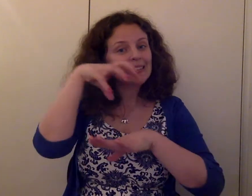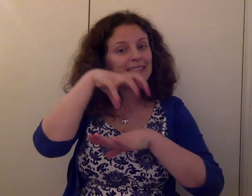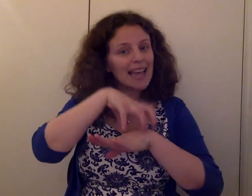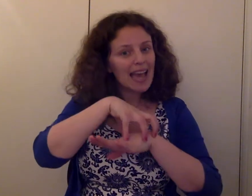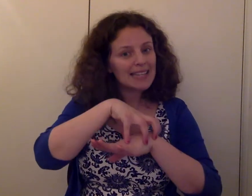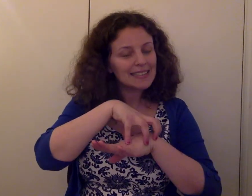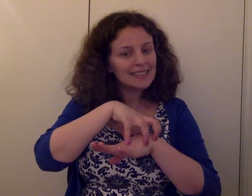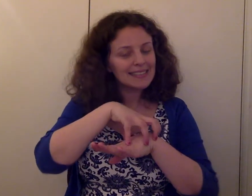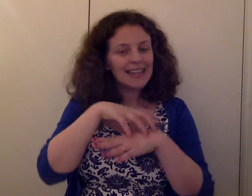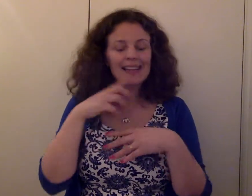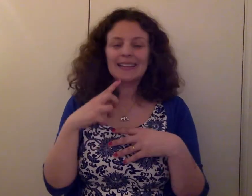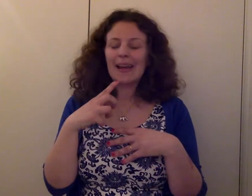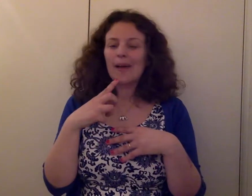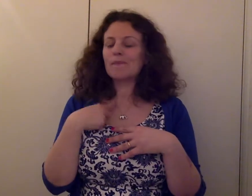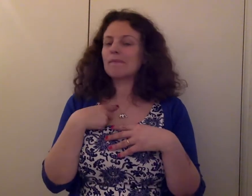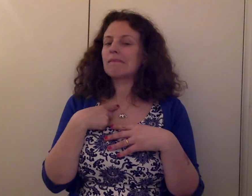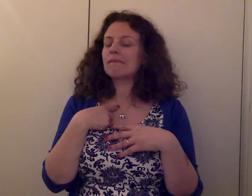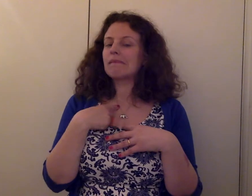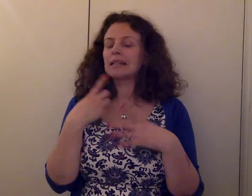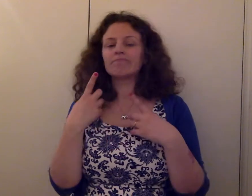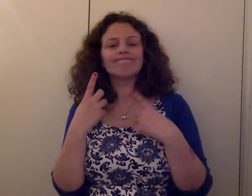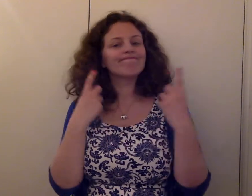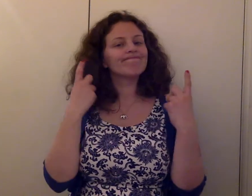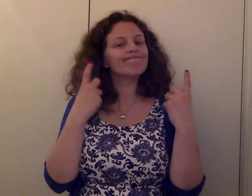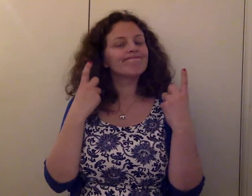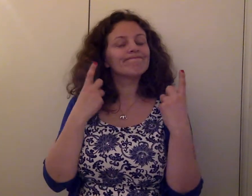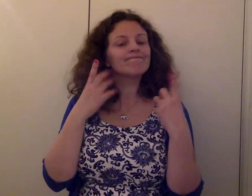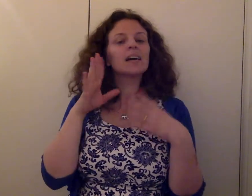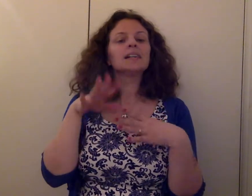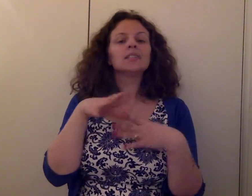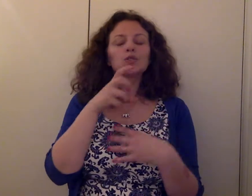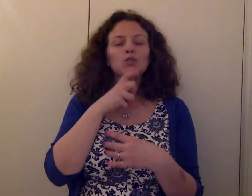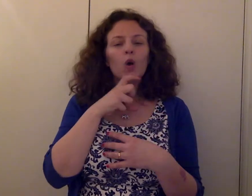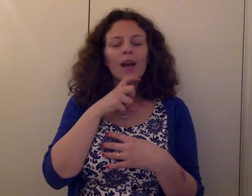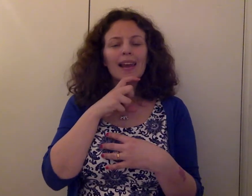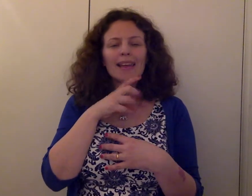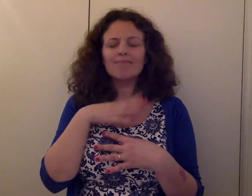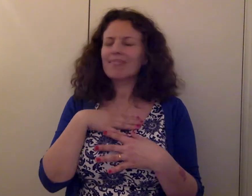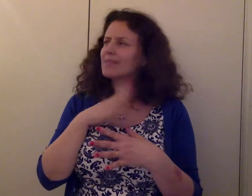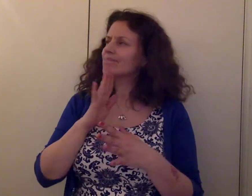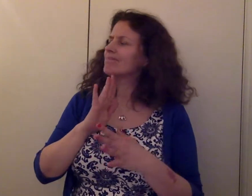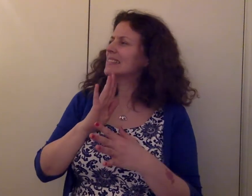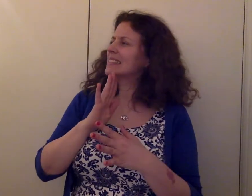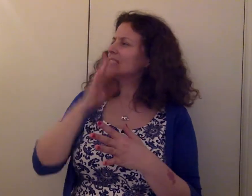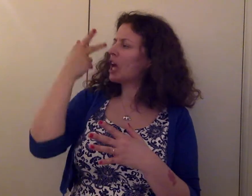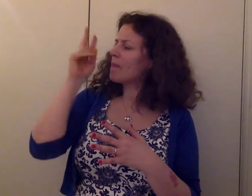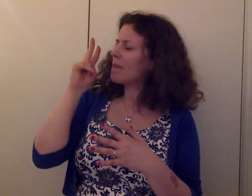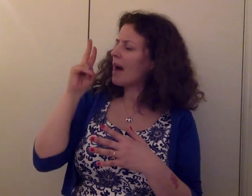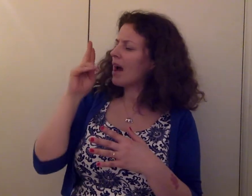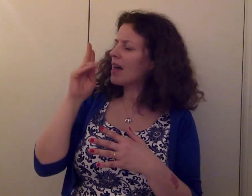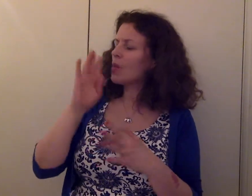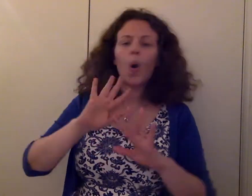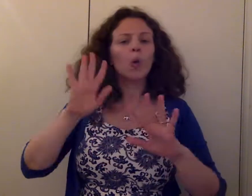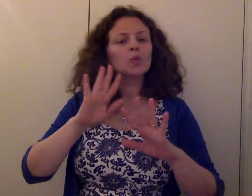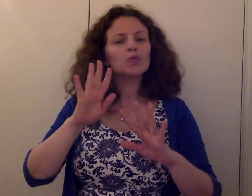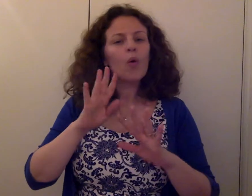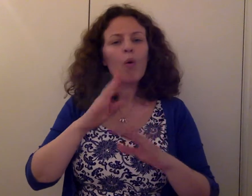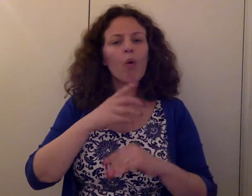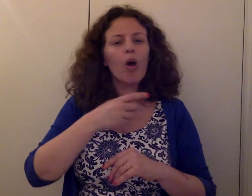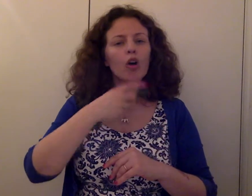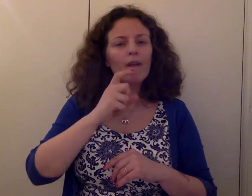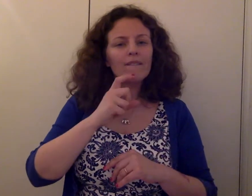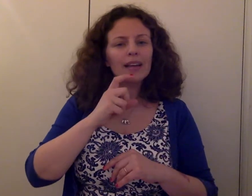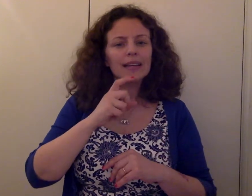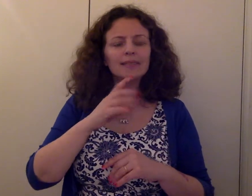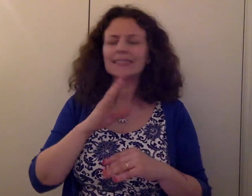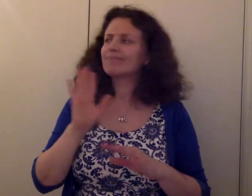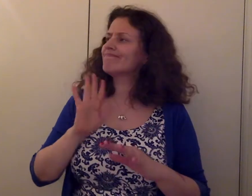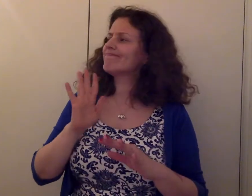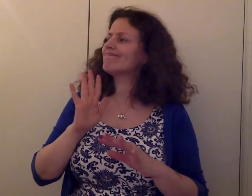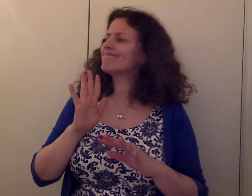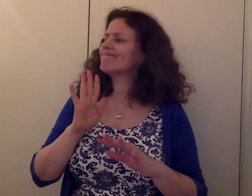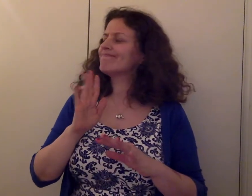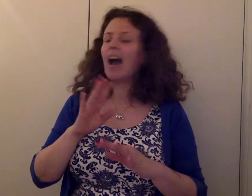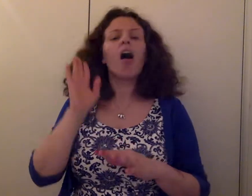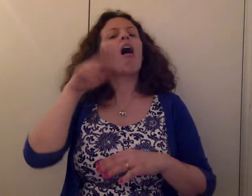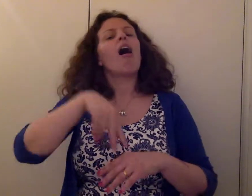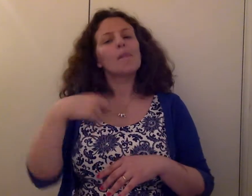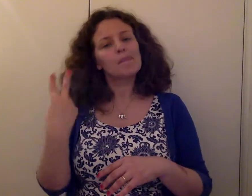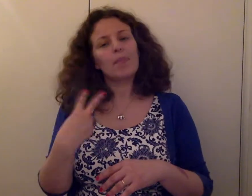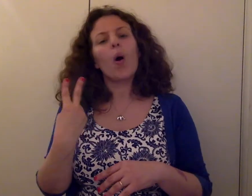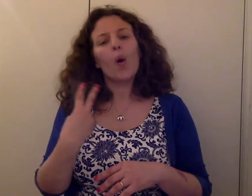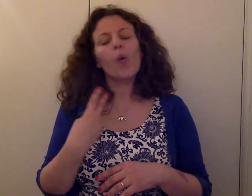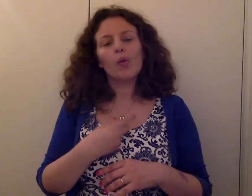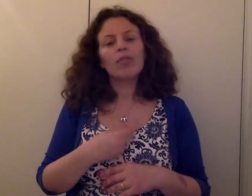Cake, think about it, chocolate, change my mind, no coffee, no both.